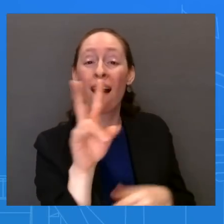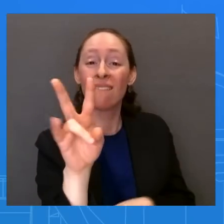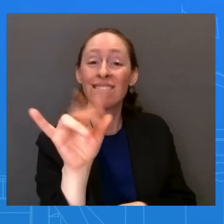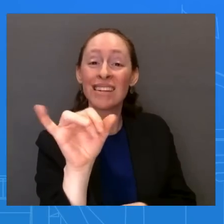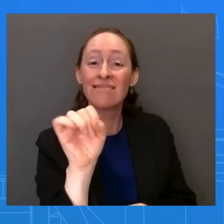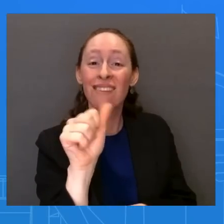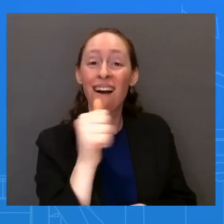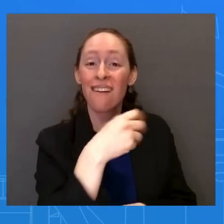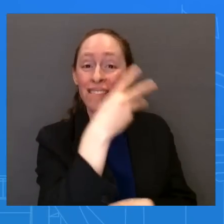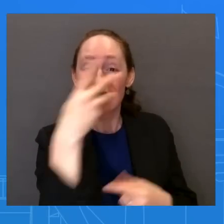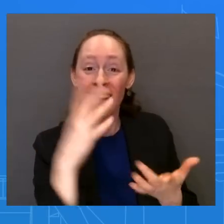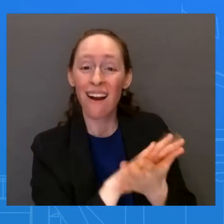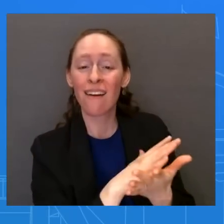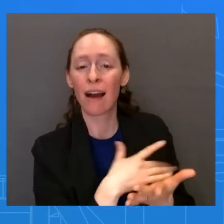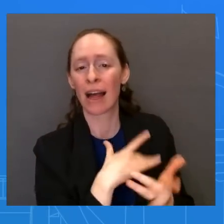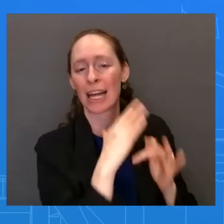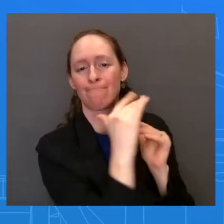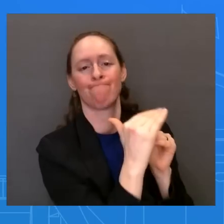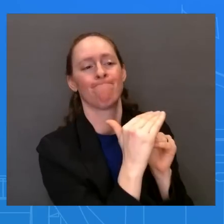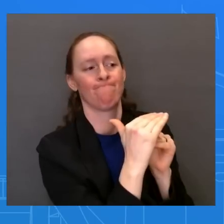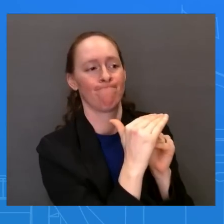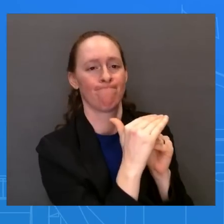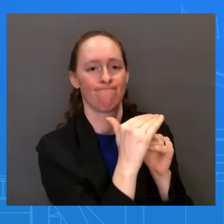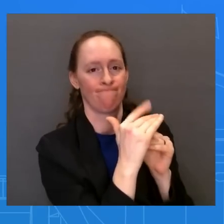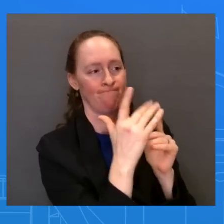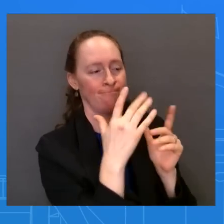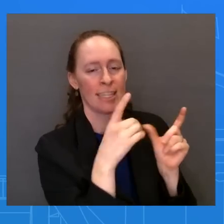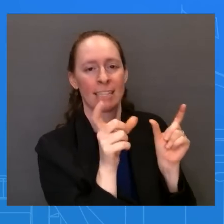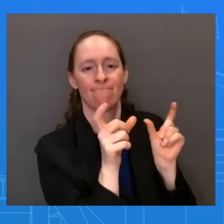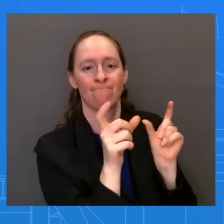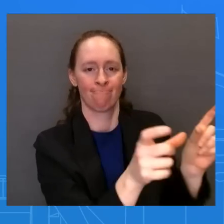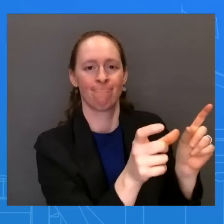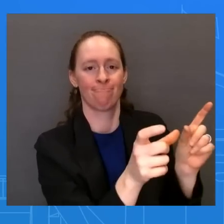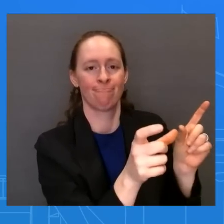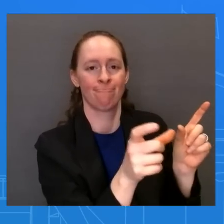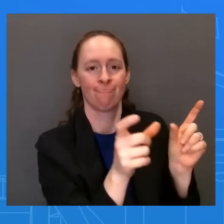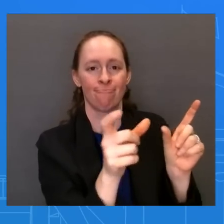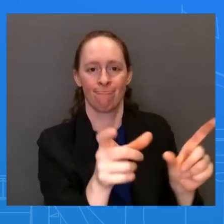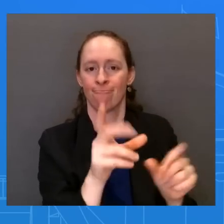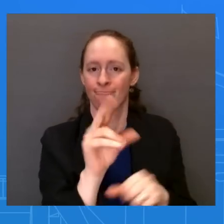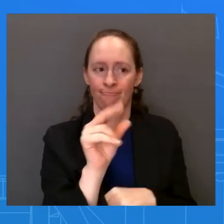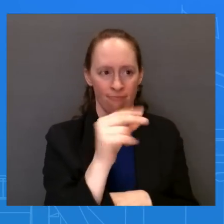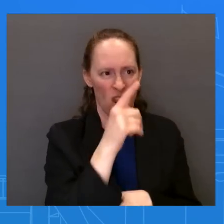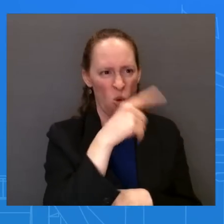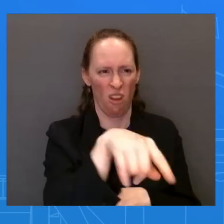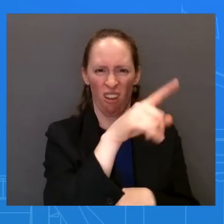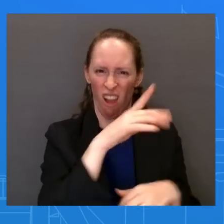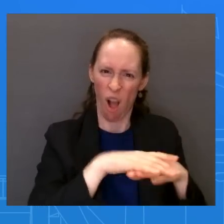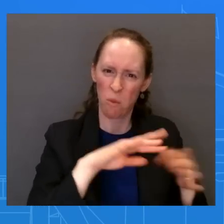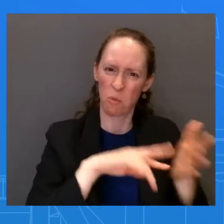the United States stands firmly with Belarusian people and their democratic aspirations. I'm going to keep going. Go ahead.